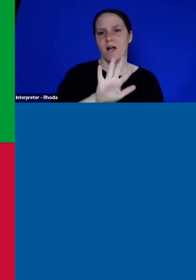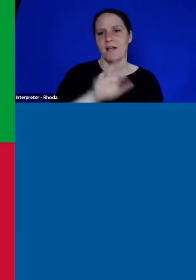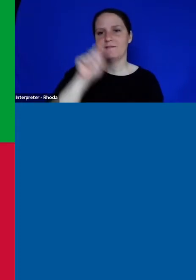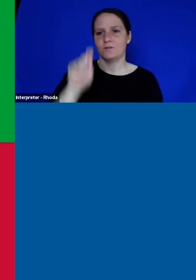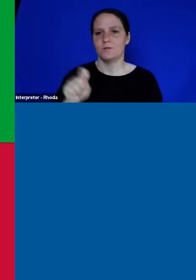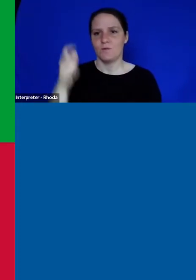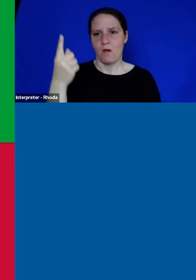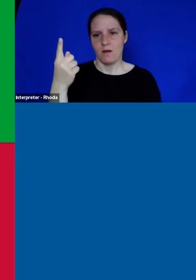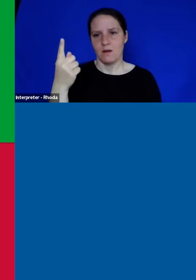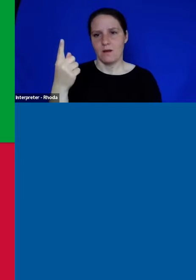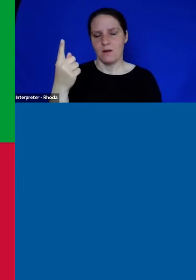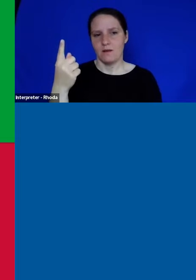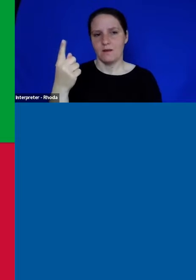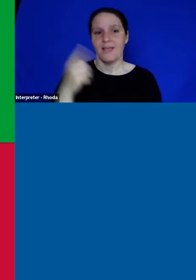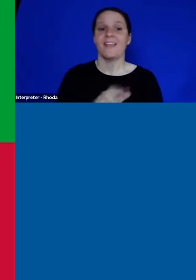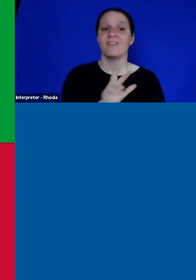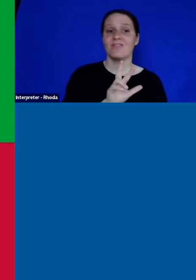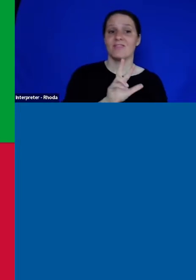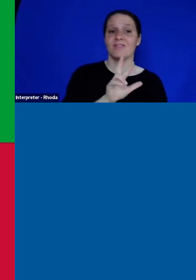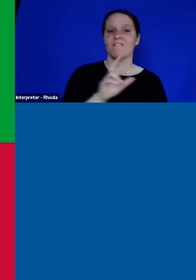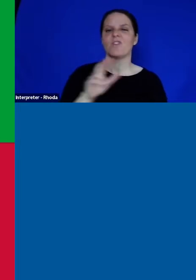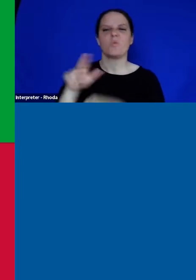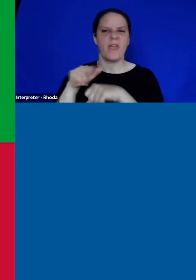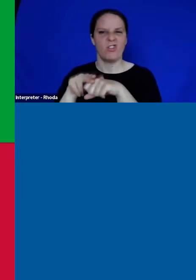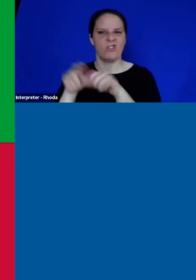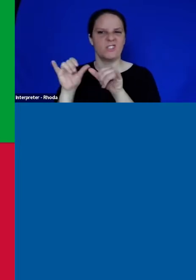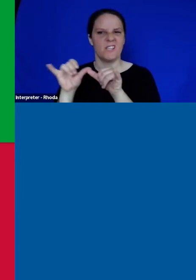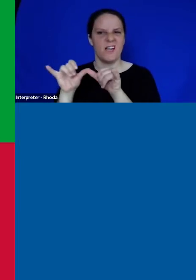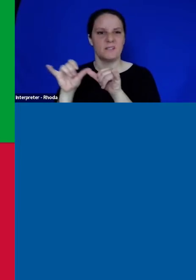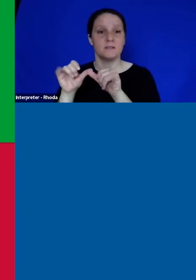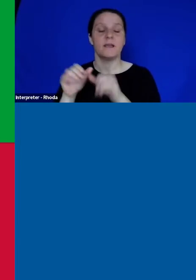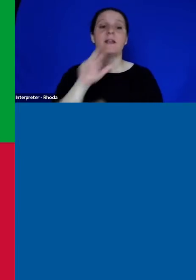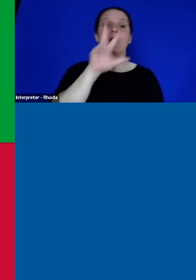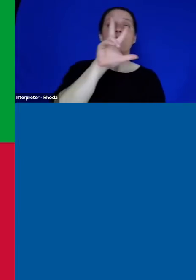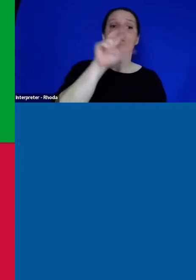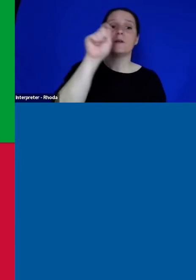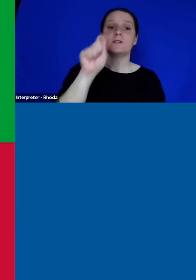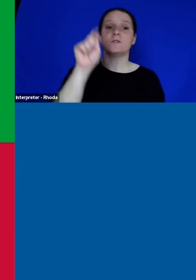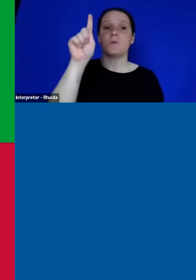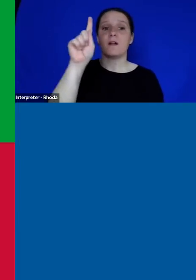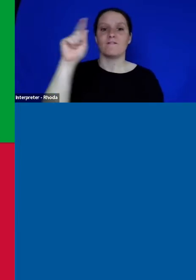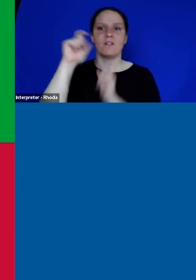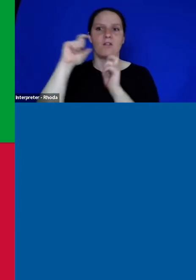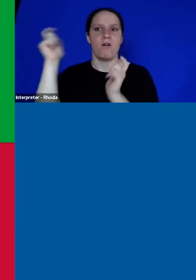and three to one for large text or user interface objects, graphics, outlines, on form fields, et cetera.